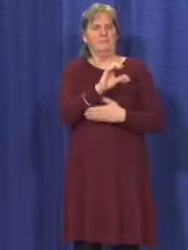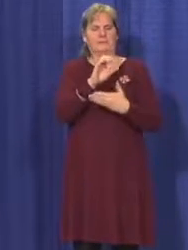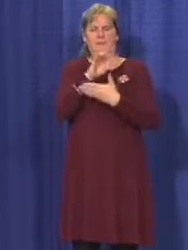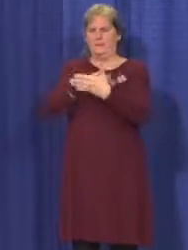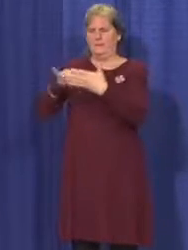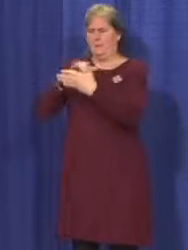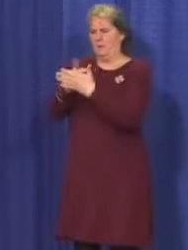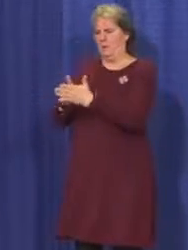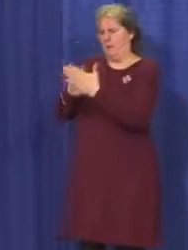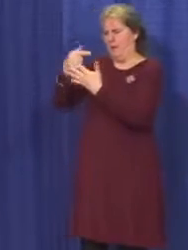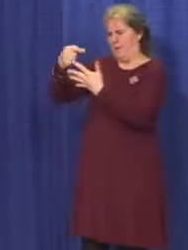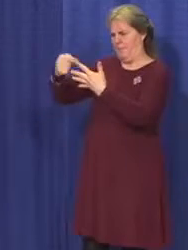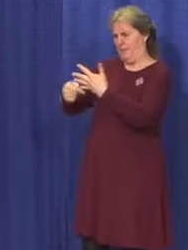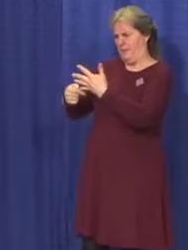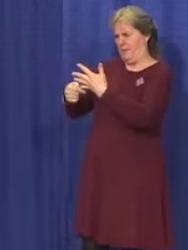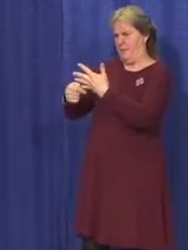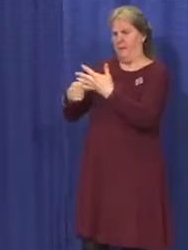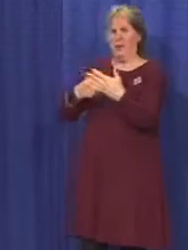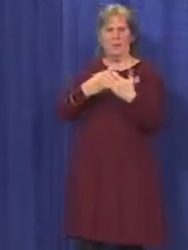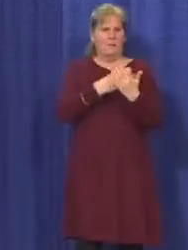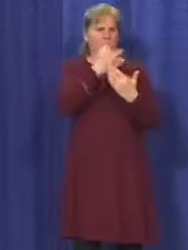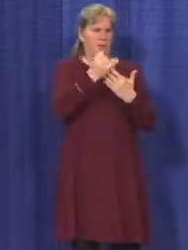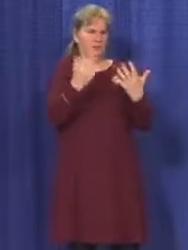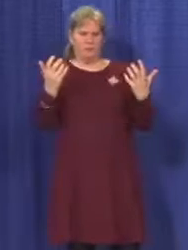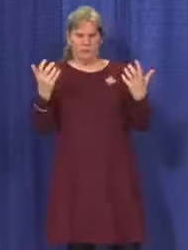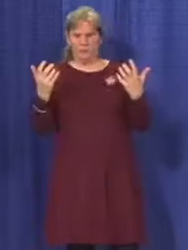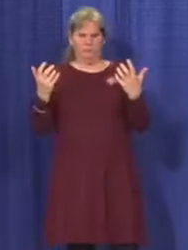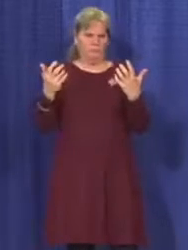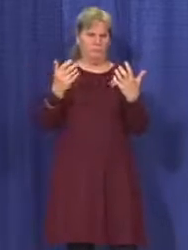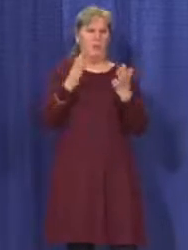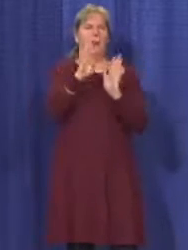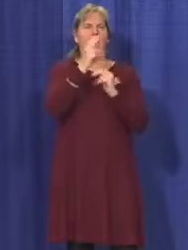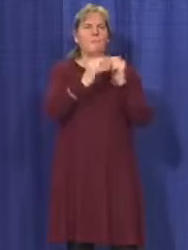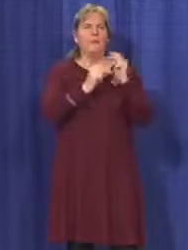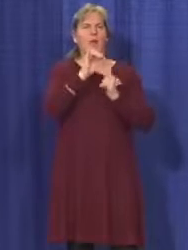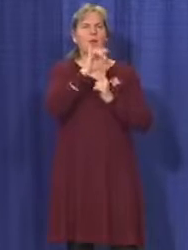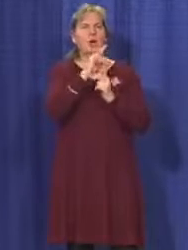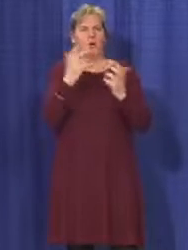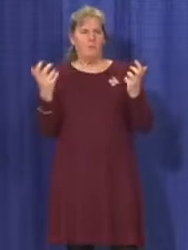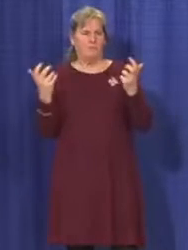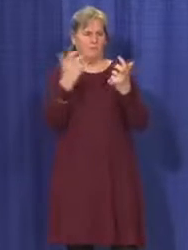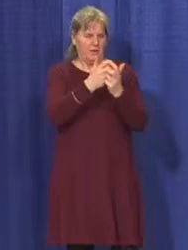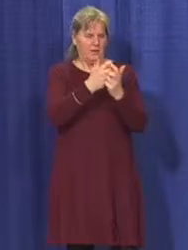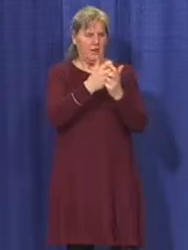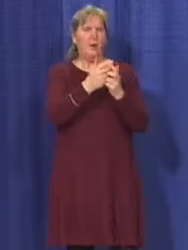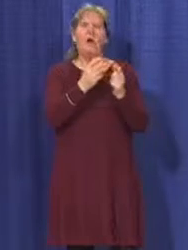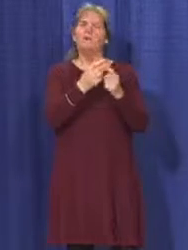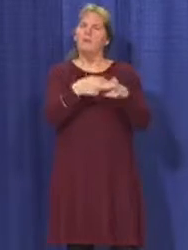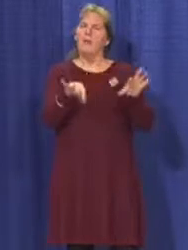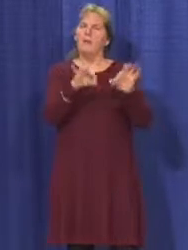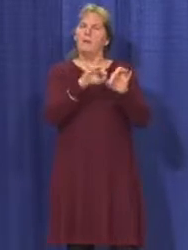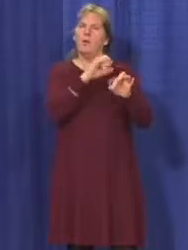We review the criteria, we review the project so it meets the building code requirements.